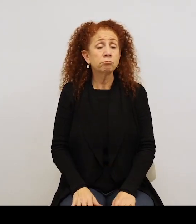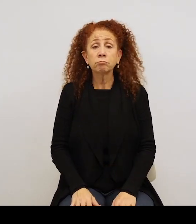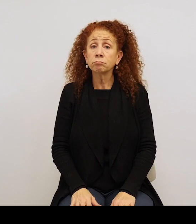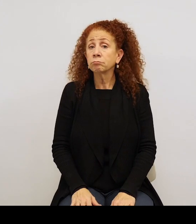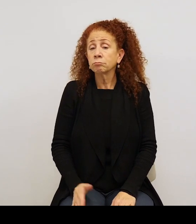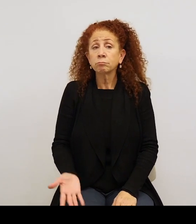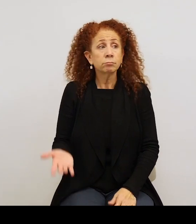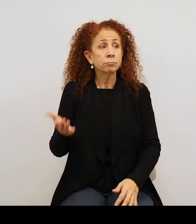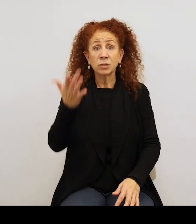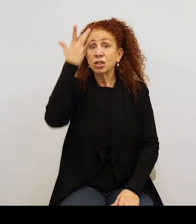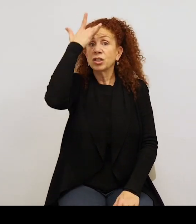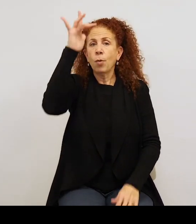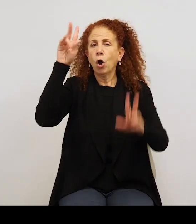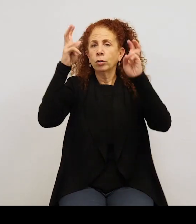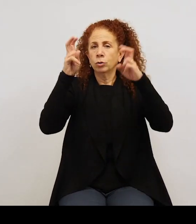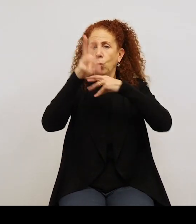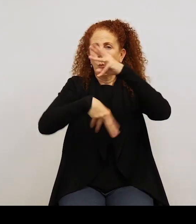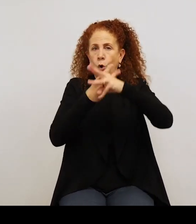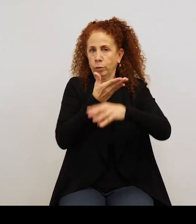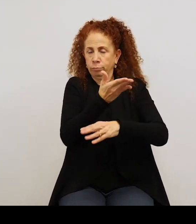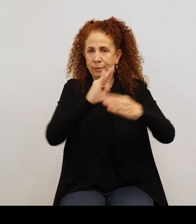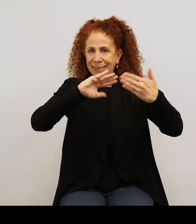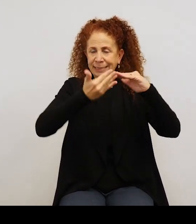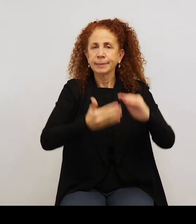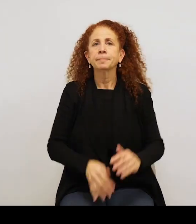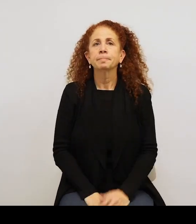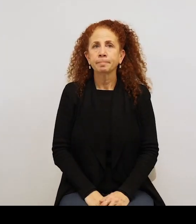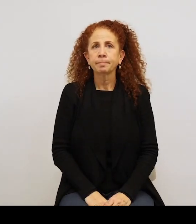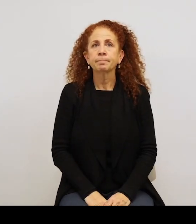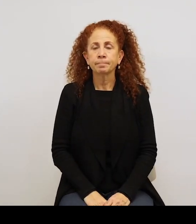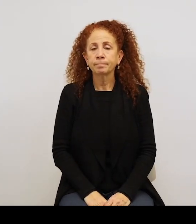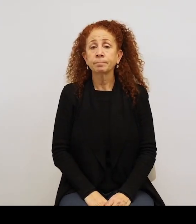and it's a very smart world to live in. Not much is left to surprise.